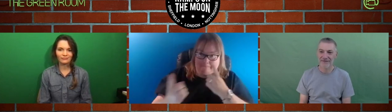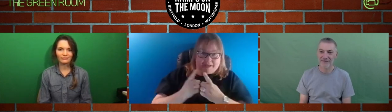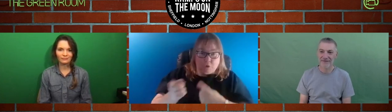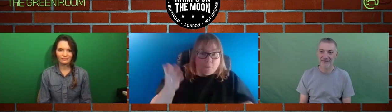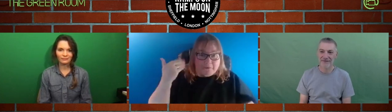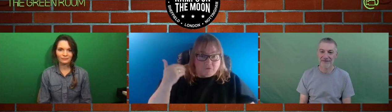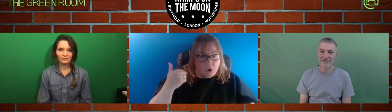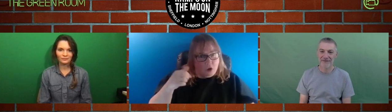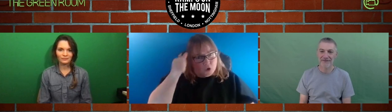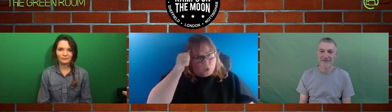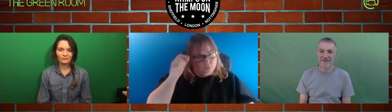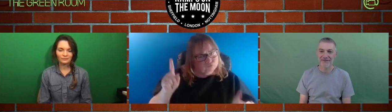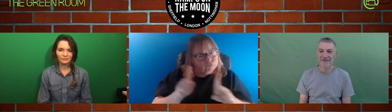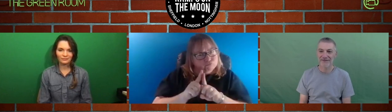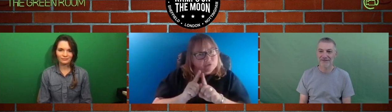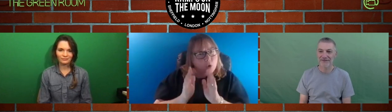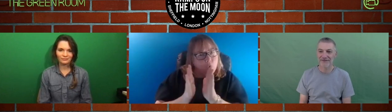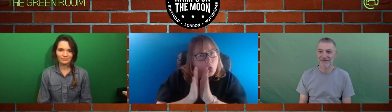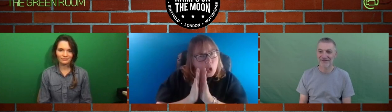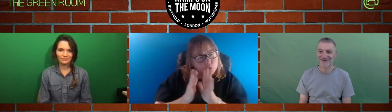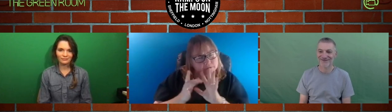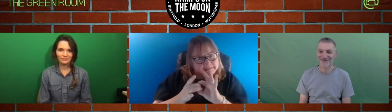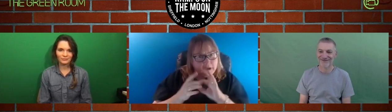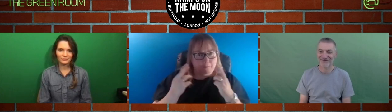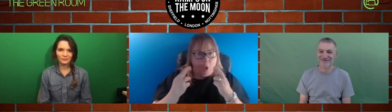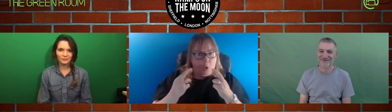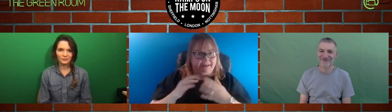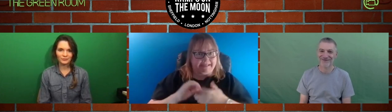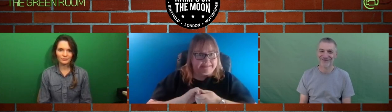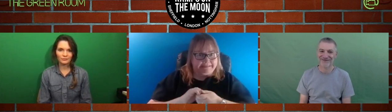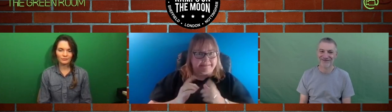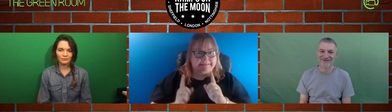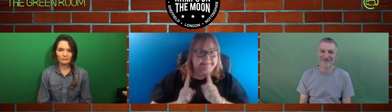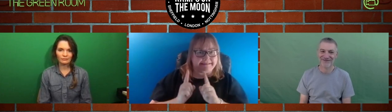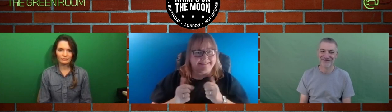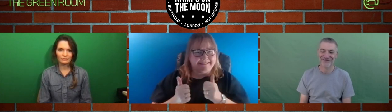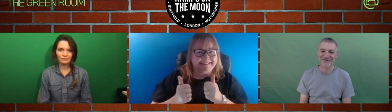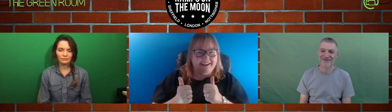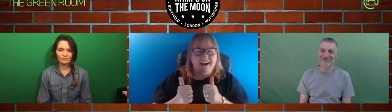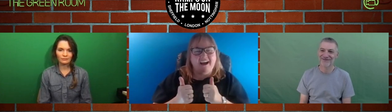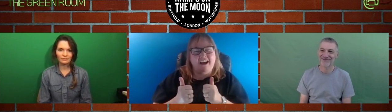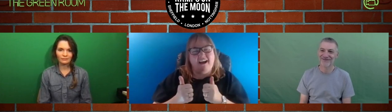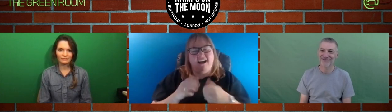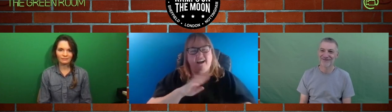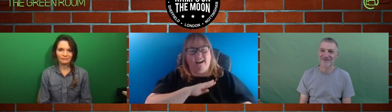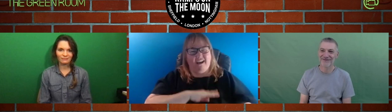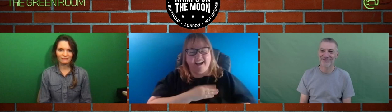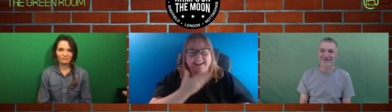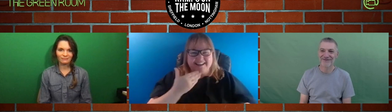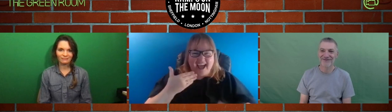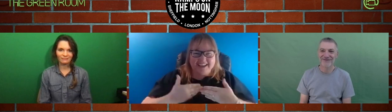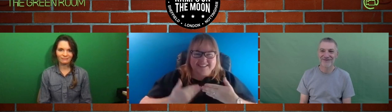so I was like, oh, I hope we get on, but we had a really nice time. I think when you're thinking about what everybody